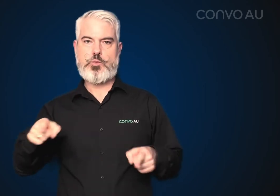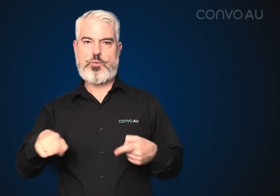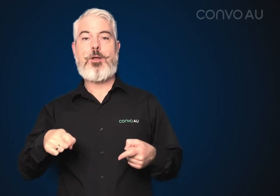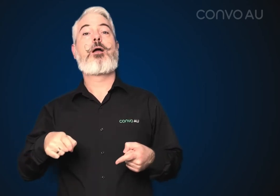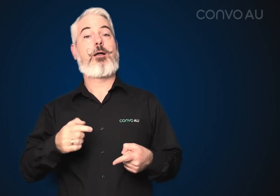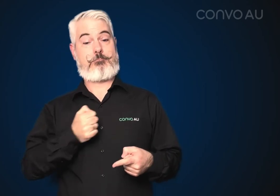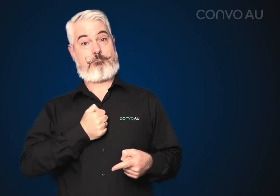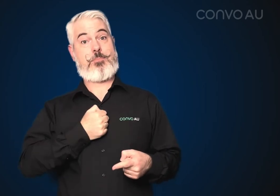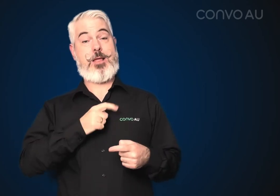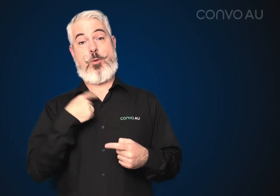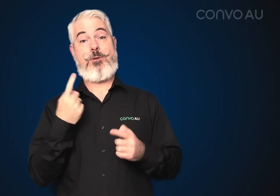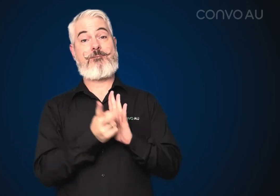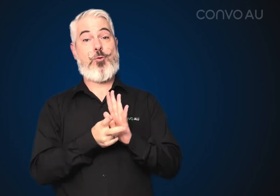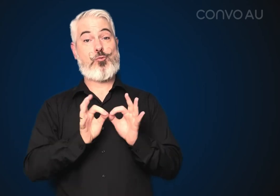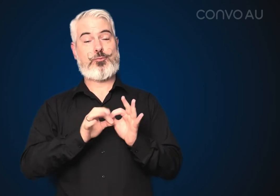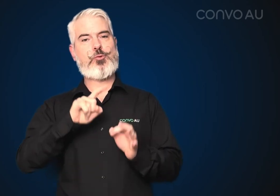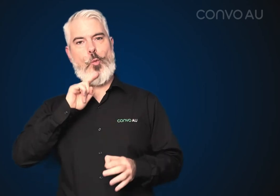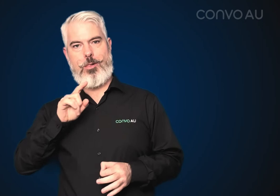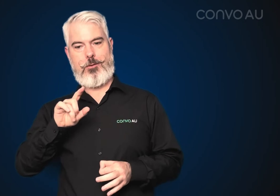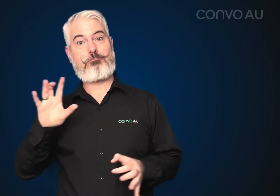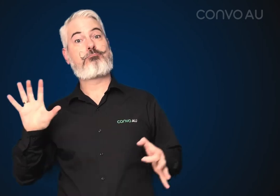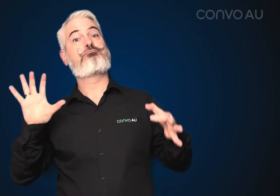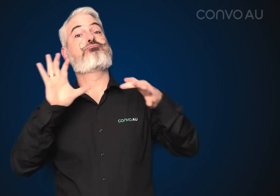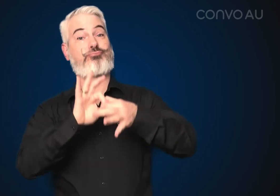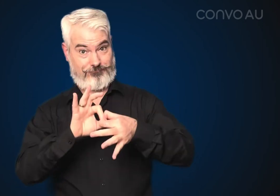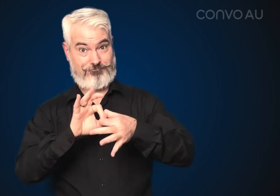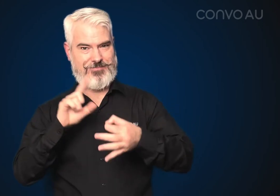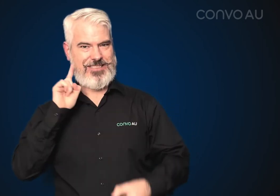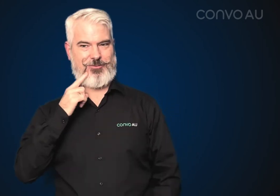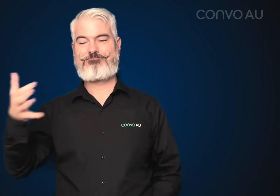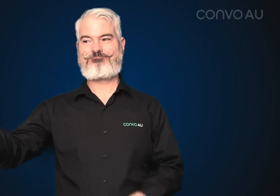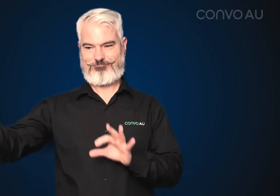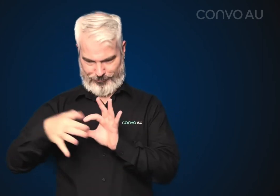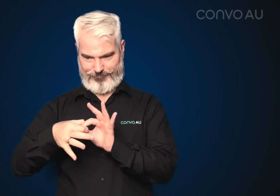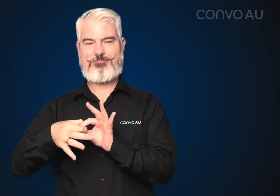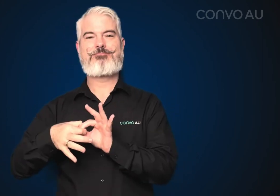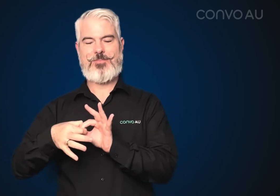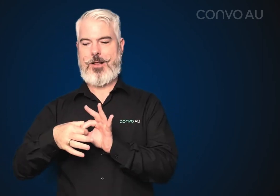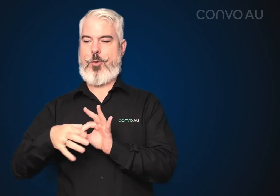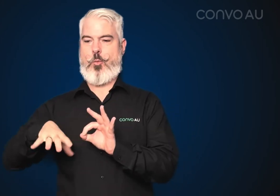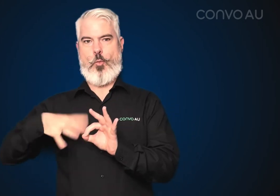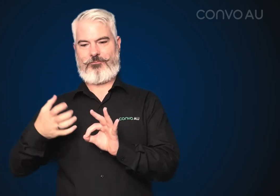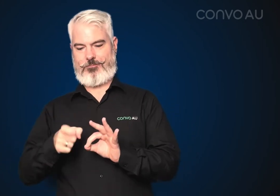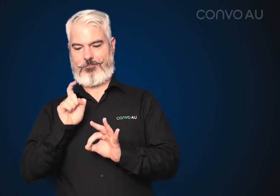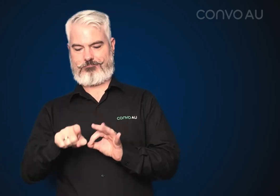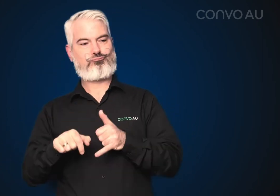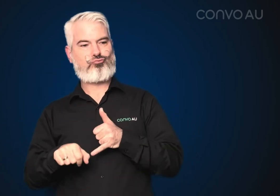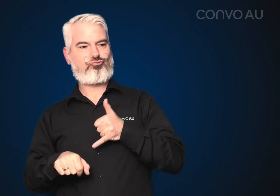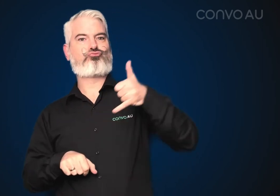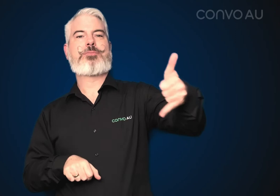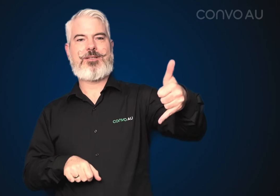Our Video Interpreter will answer the call through our system,